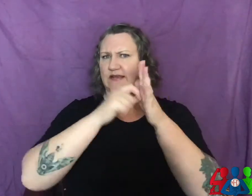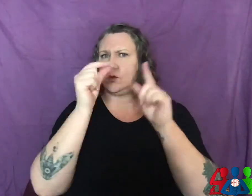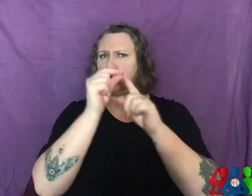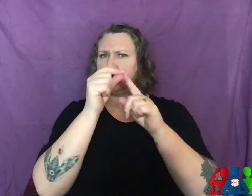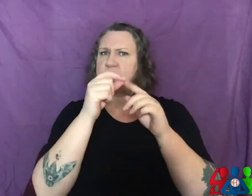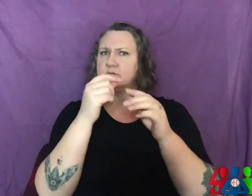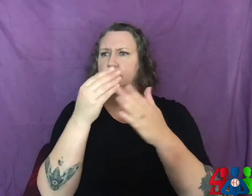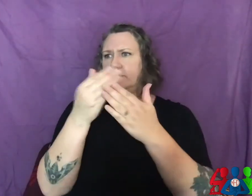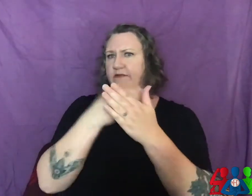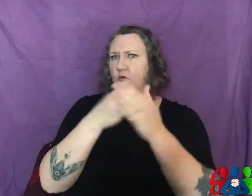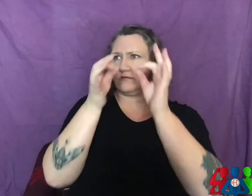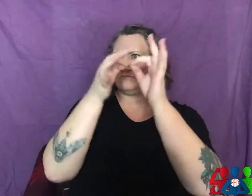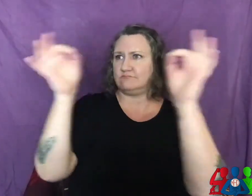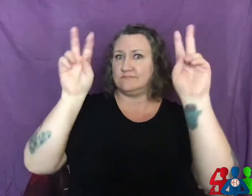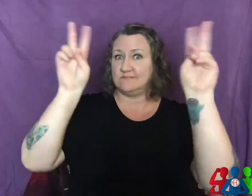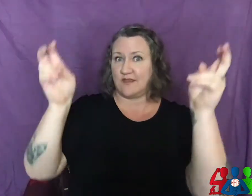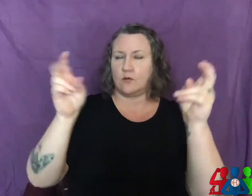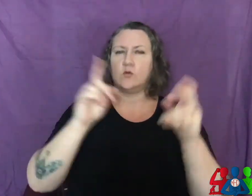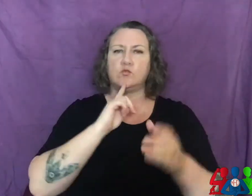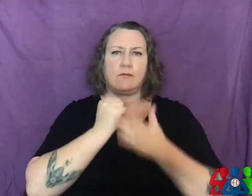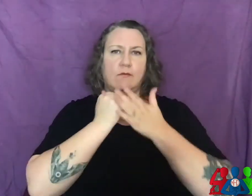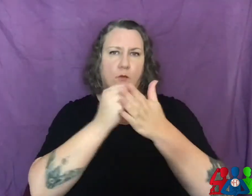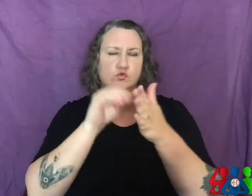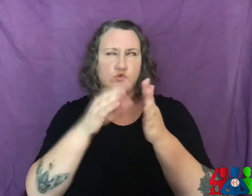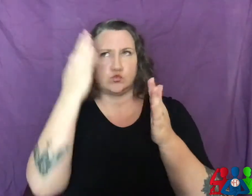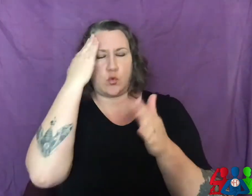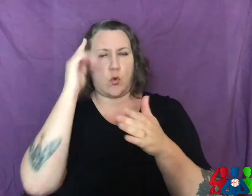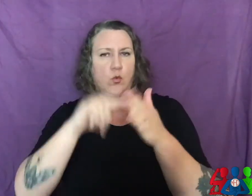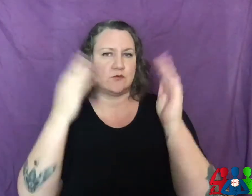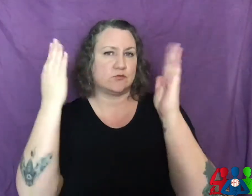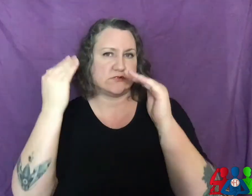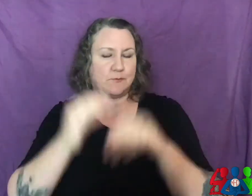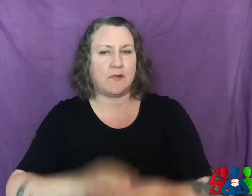discuss this with their classmates. So use keywords before the titles to help